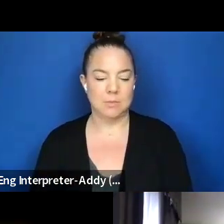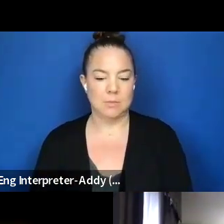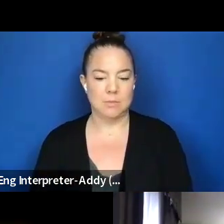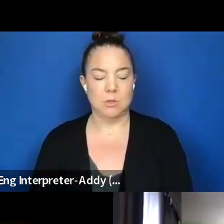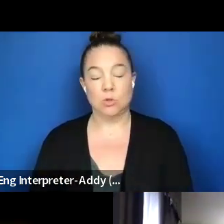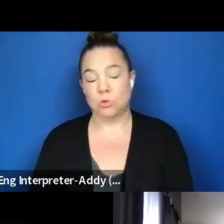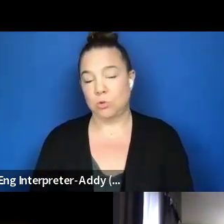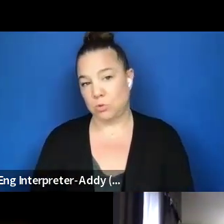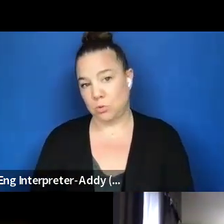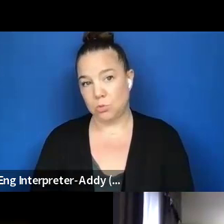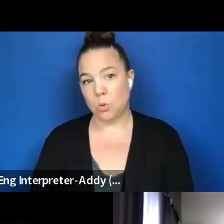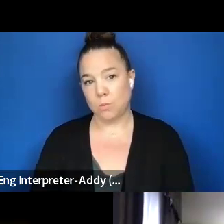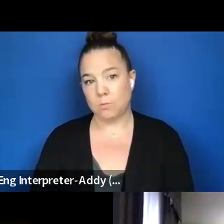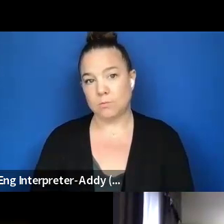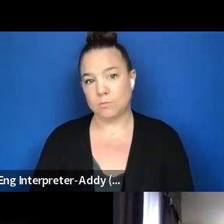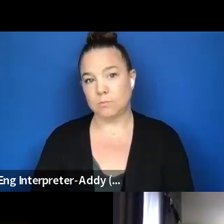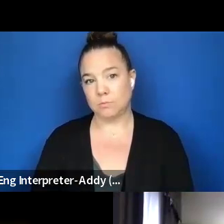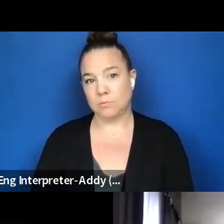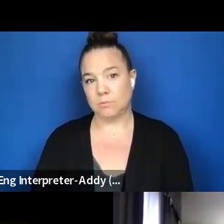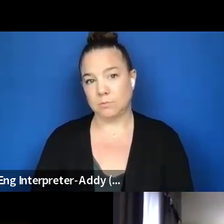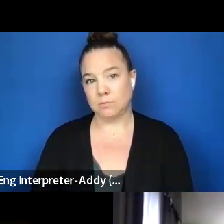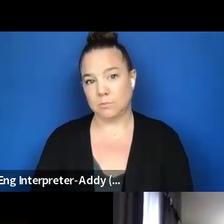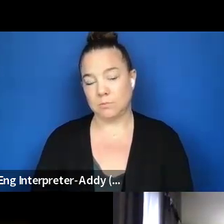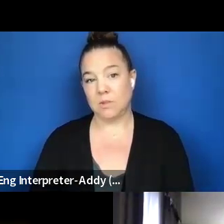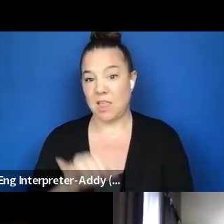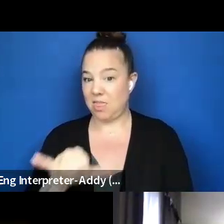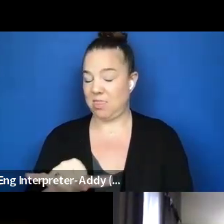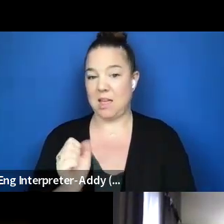Adeleigh Belyeu: And that has taken my advocacy to new heights.